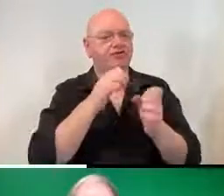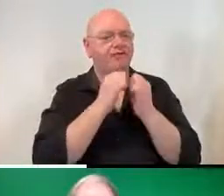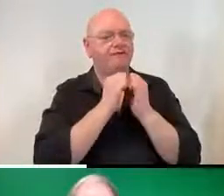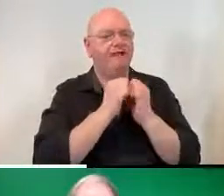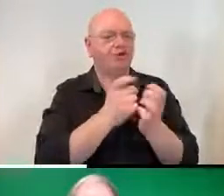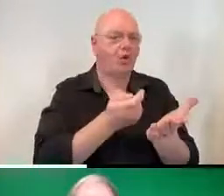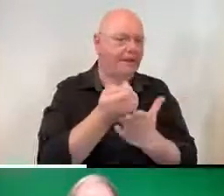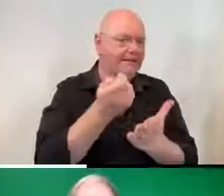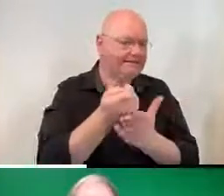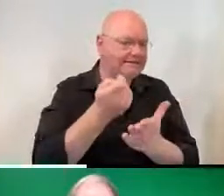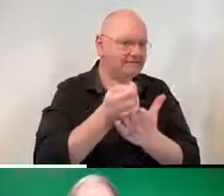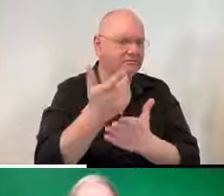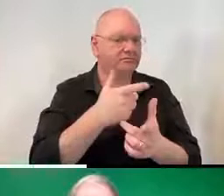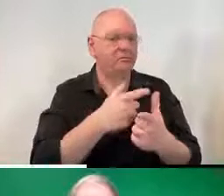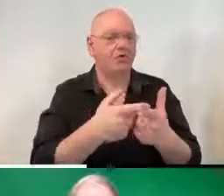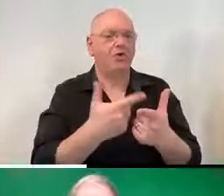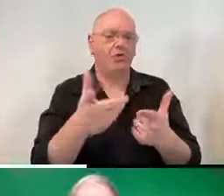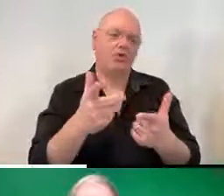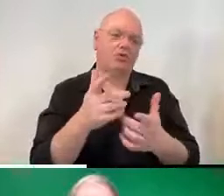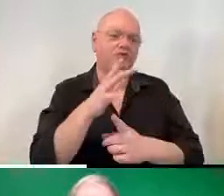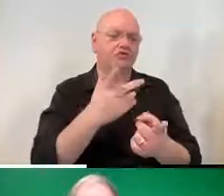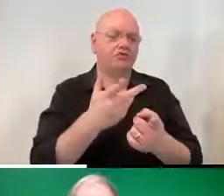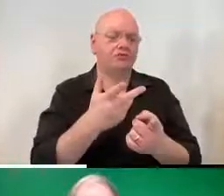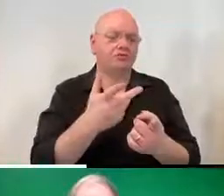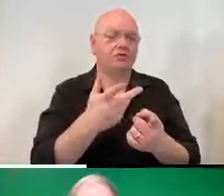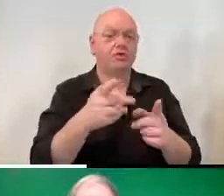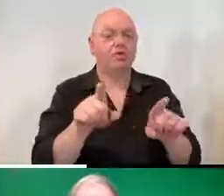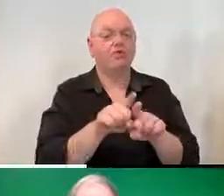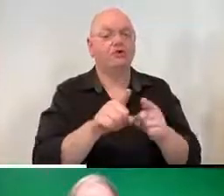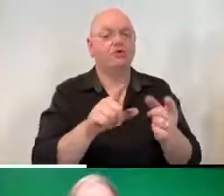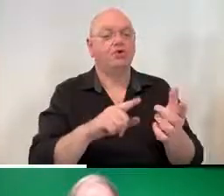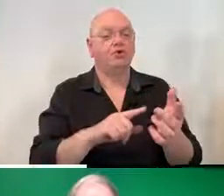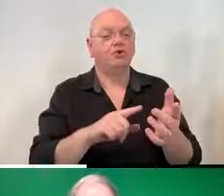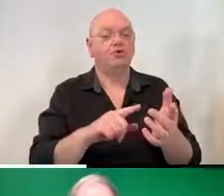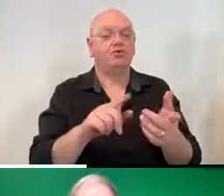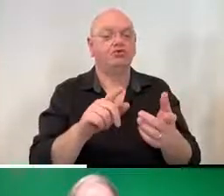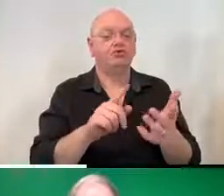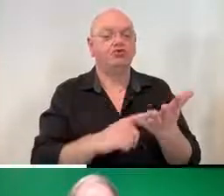is essential and we have seen where these projects involving culture and creativity are delivered on high